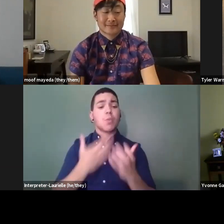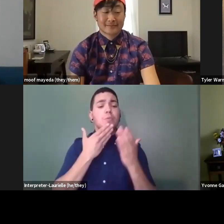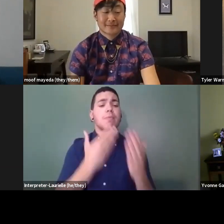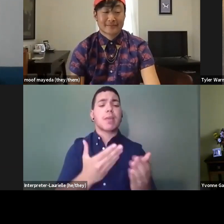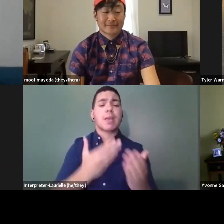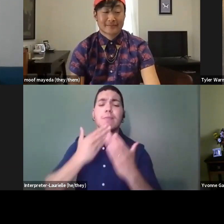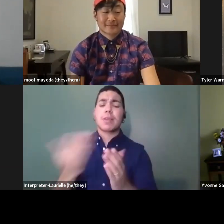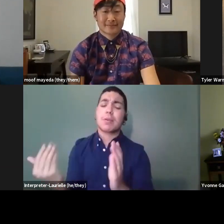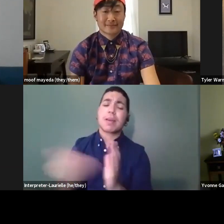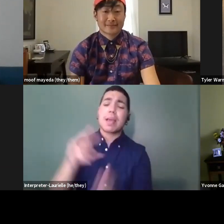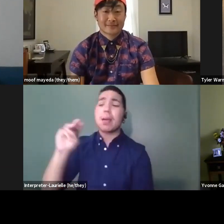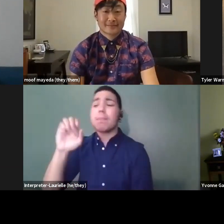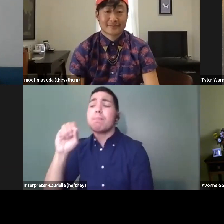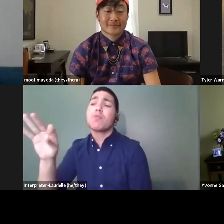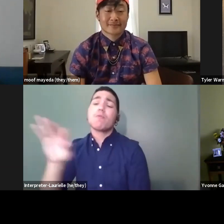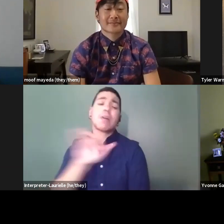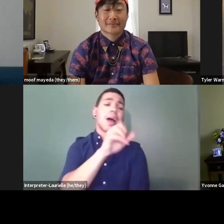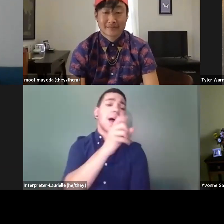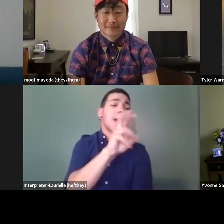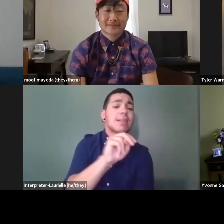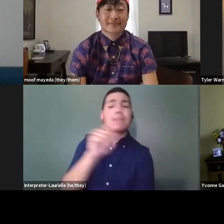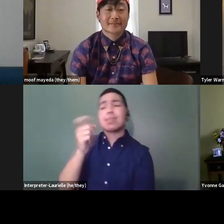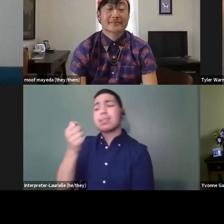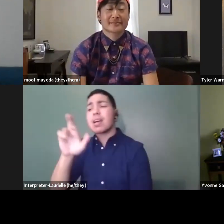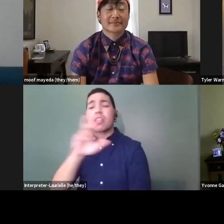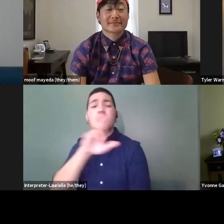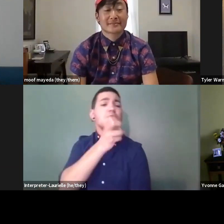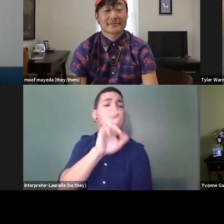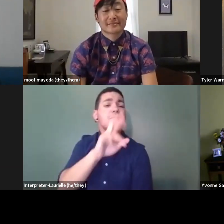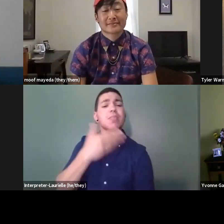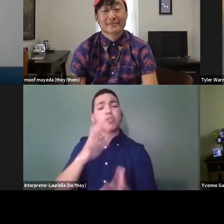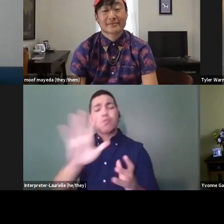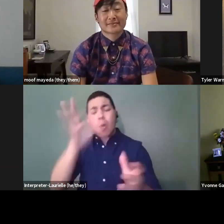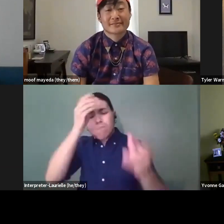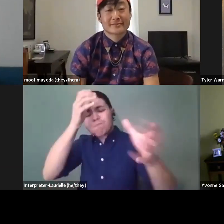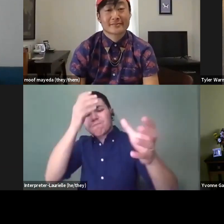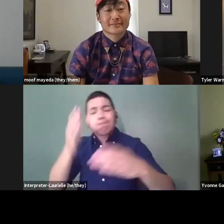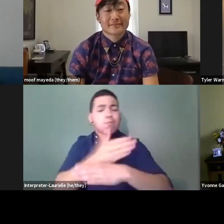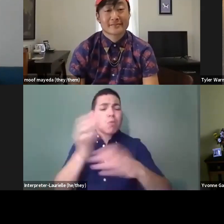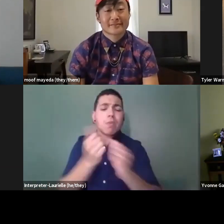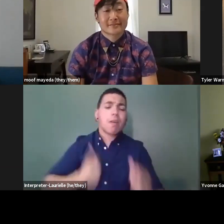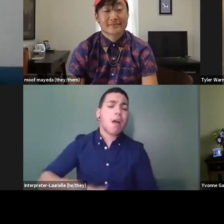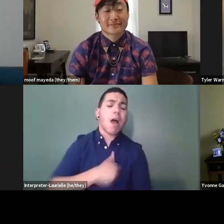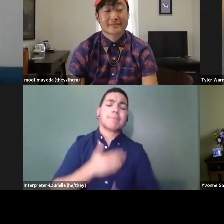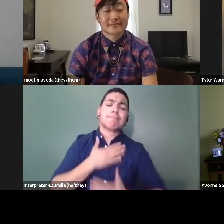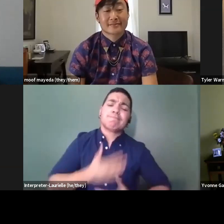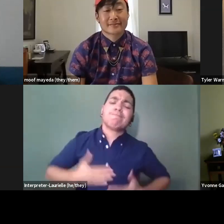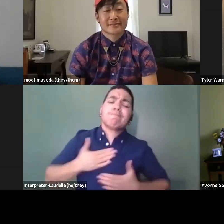share it with your friends, you will be able to find the recording on our website and social media shortly after this evening.